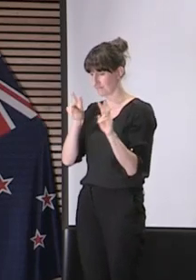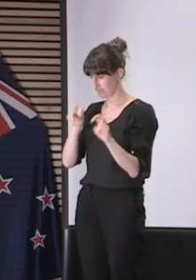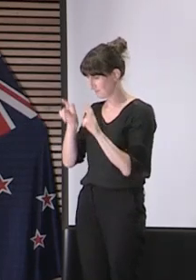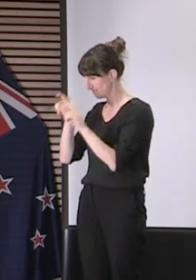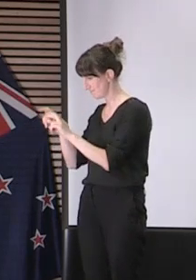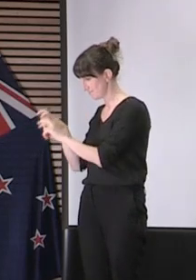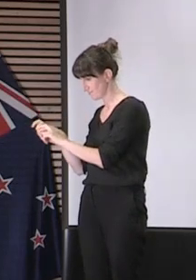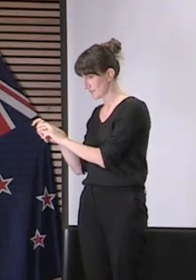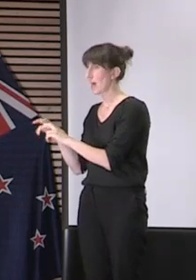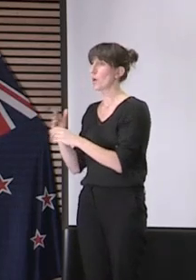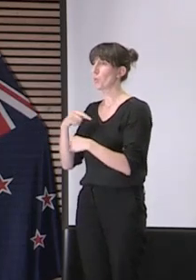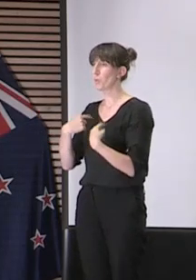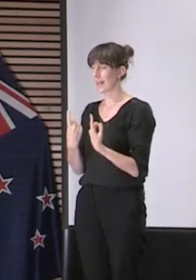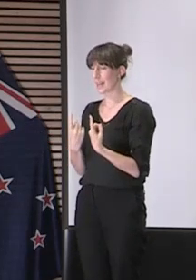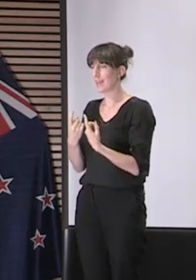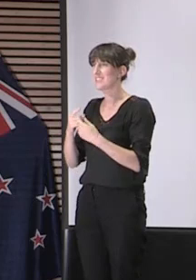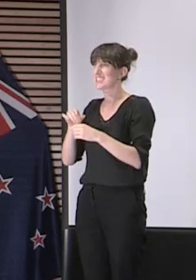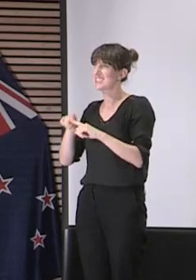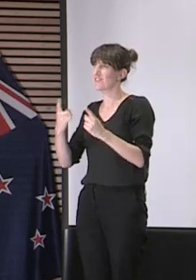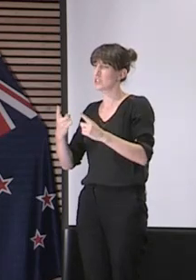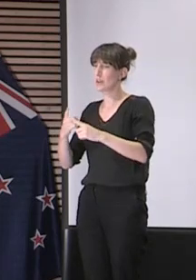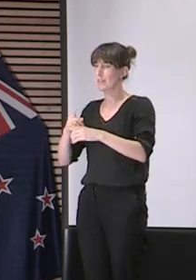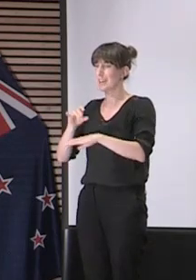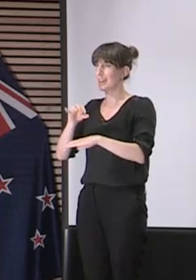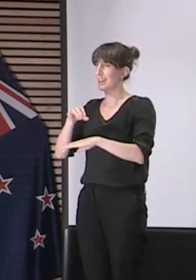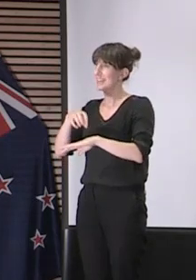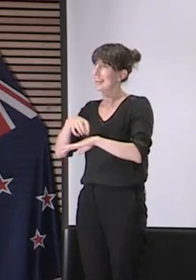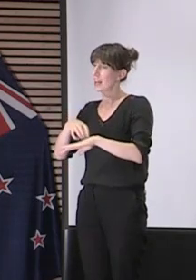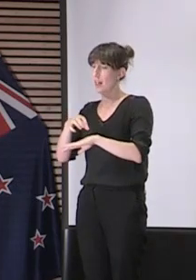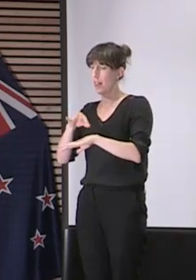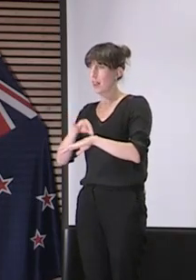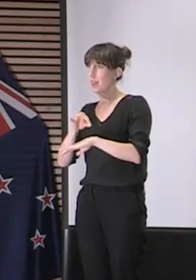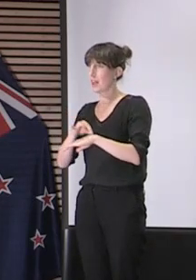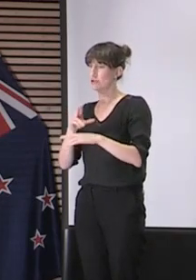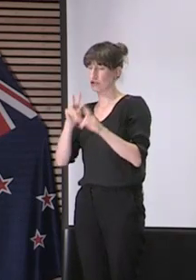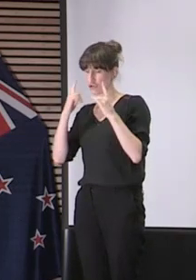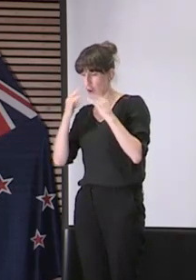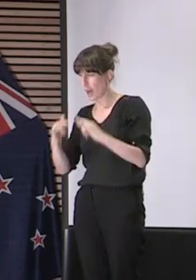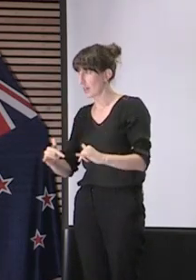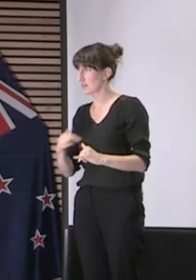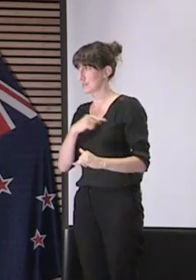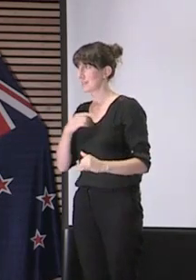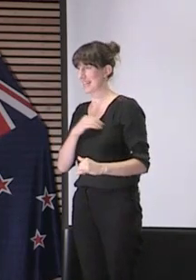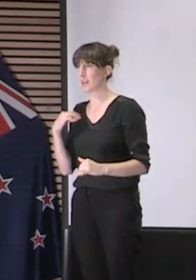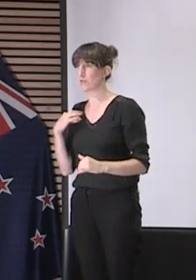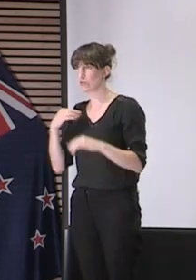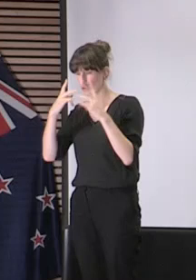research proposals including clinical trial proposals and I know they are close to making a decision and announcement